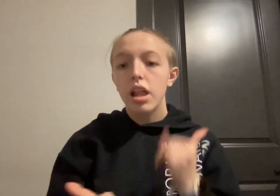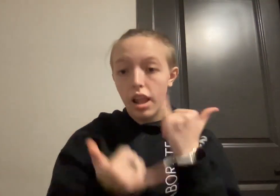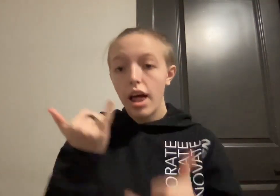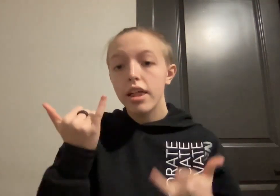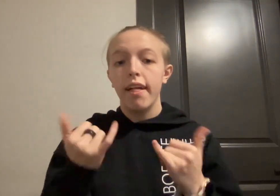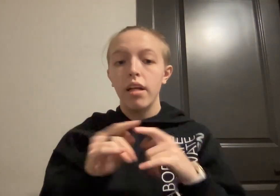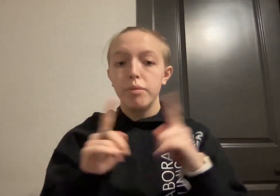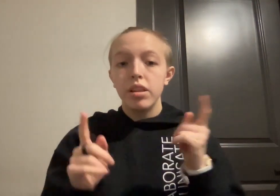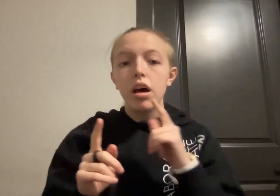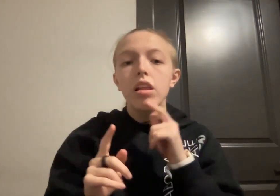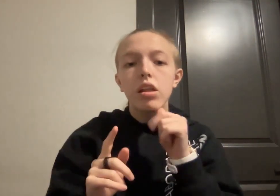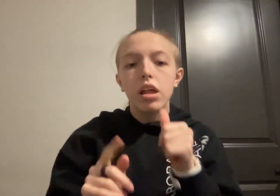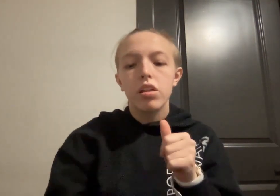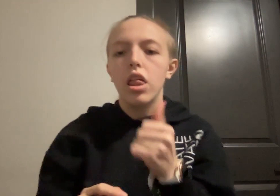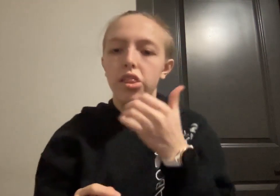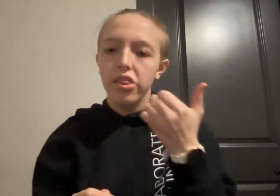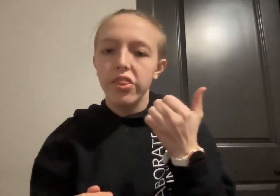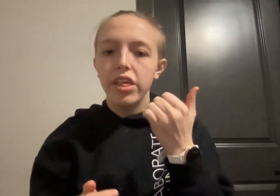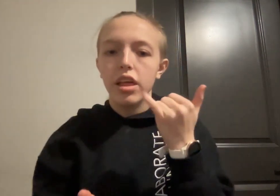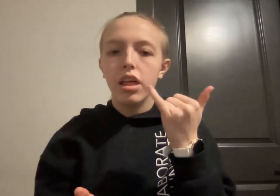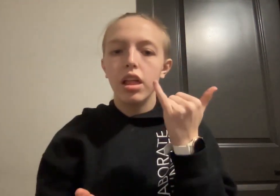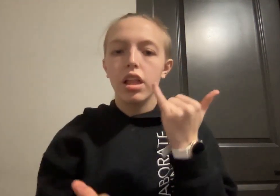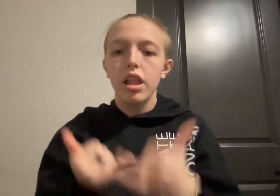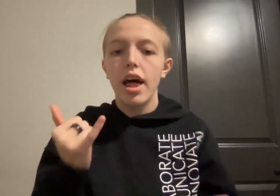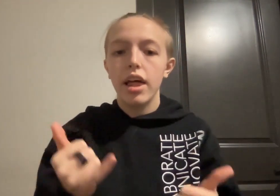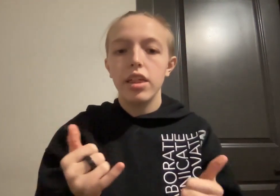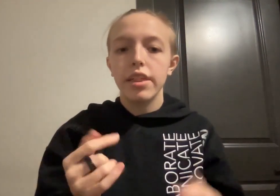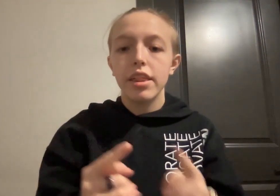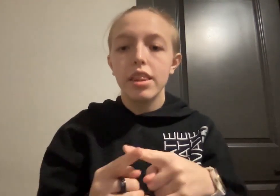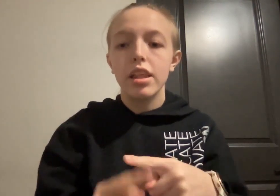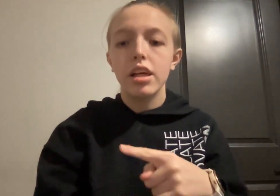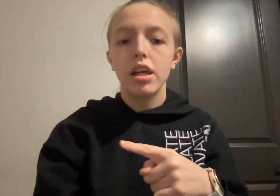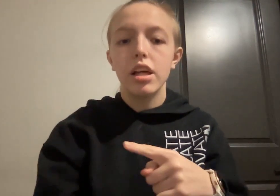Lastly, but not the last thing